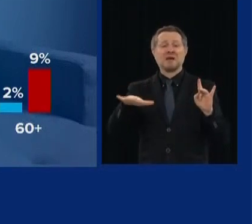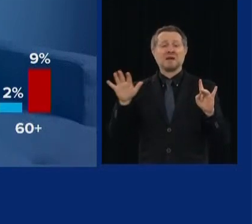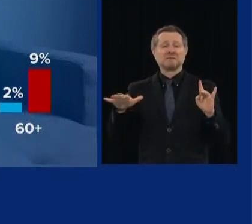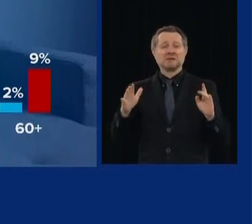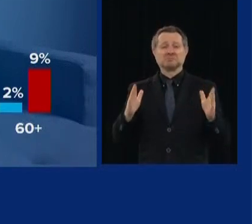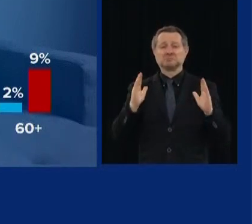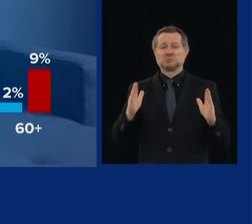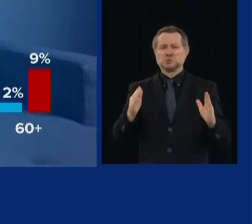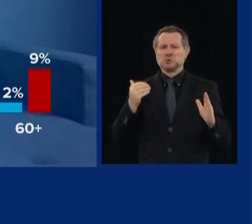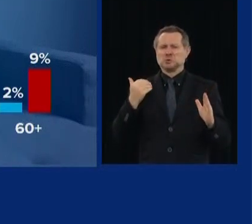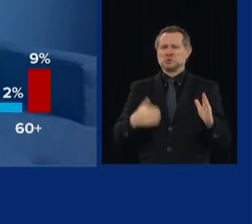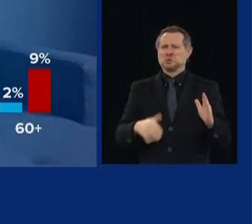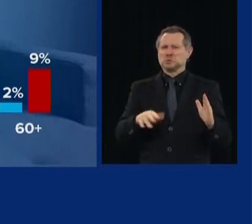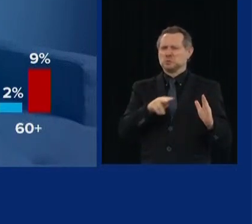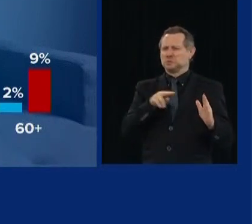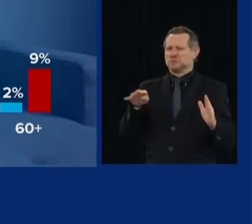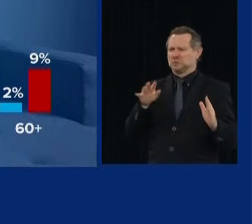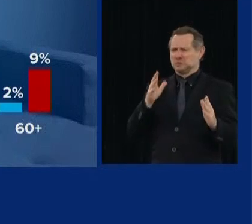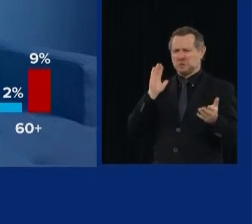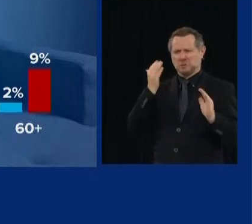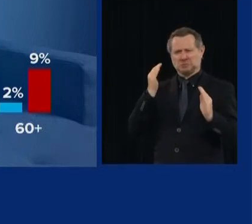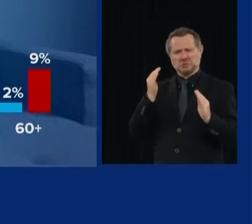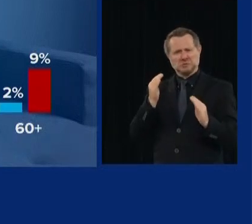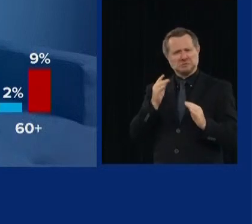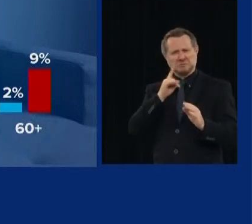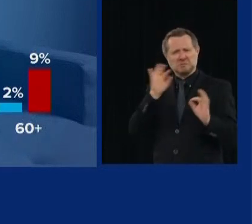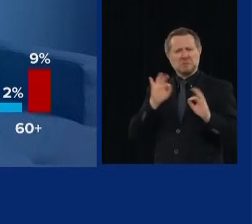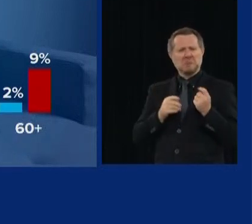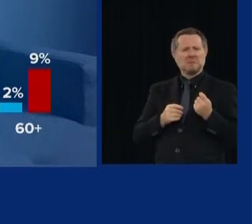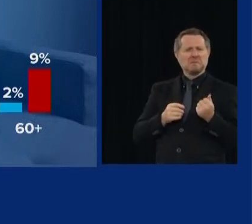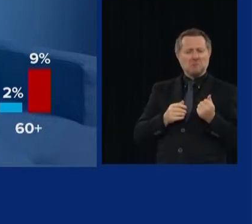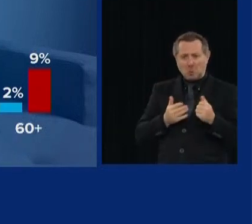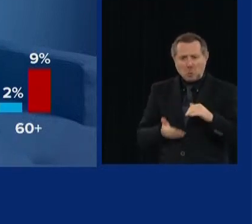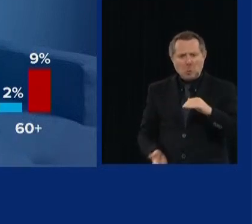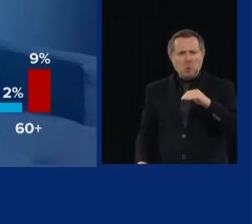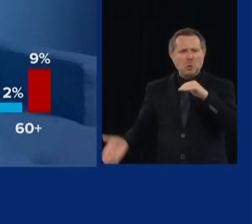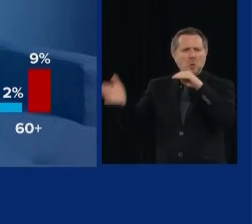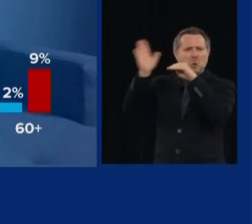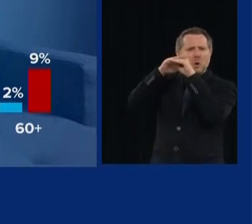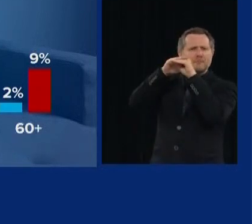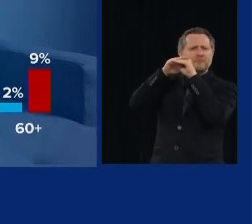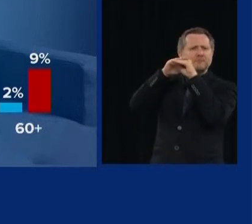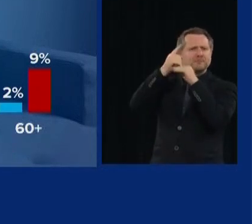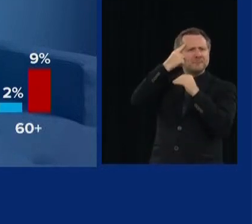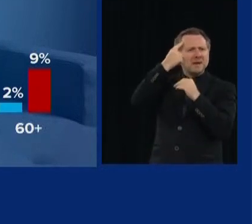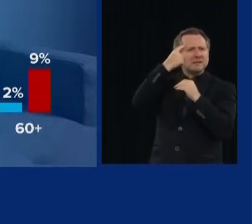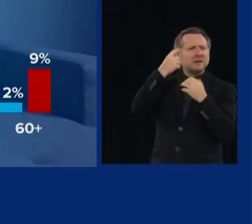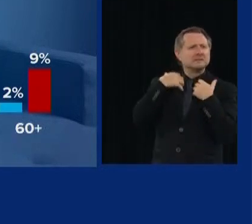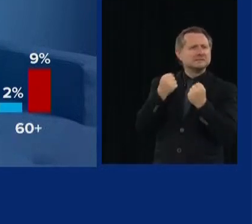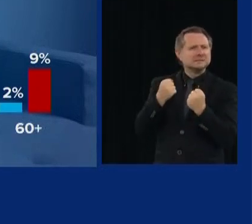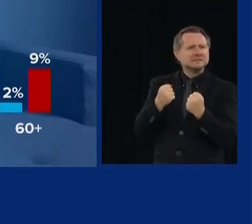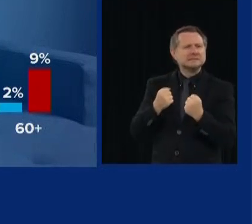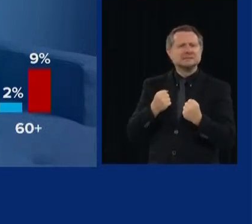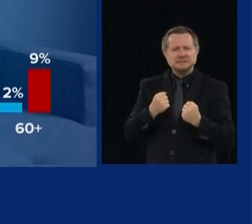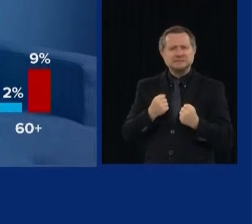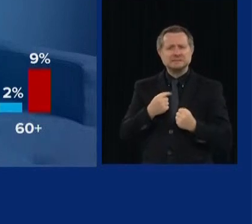THEY'RE HERE TO DISCRIMINATE BY AGE. 18 TO 44, IT'S A MULTIPLE OF